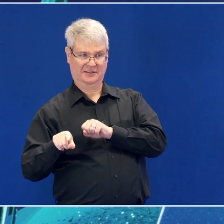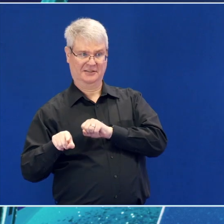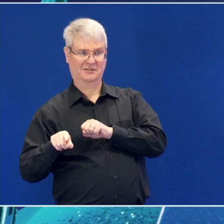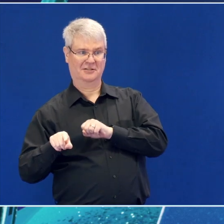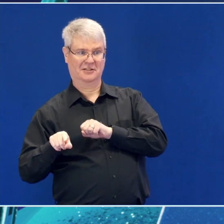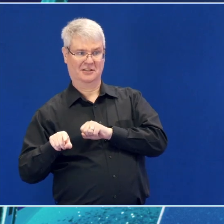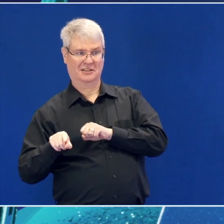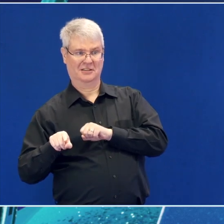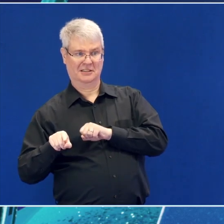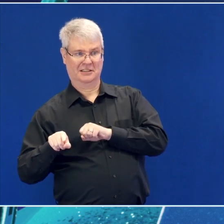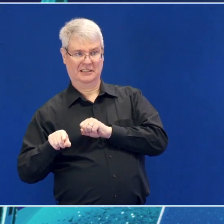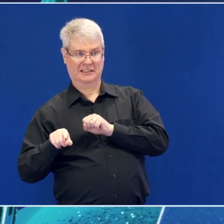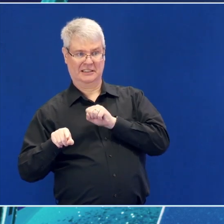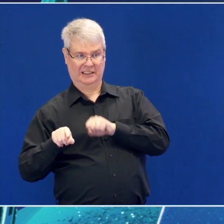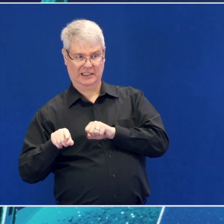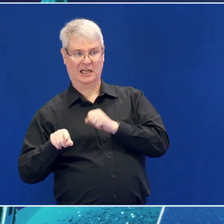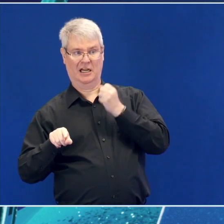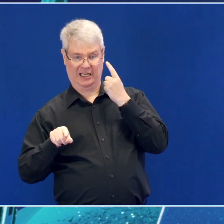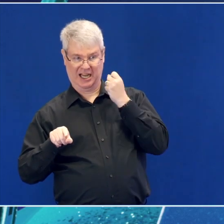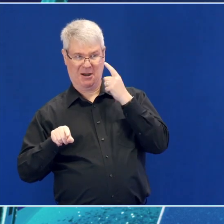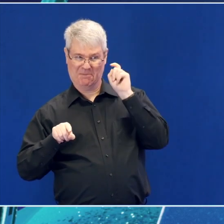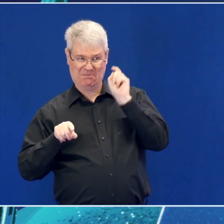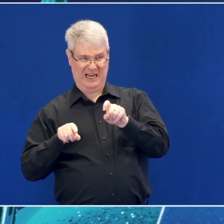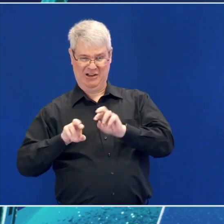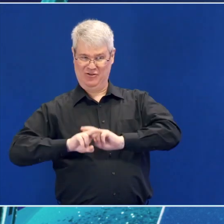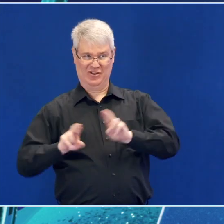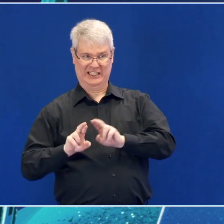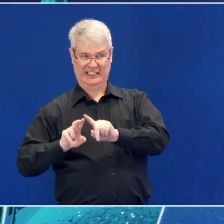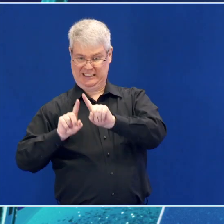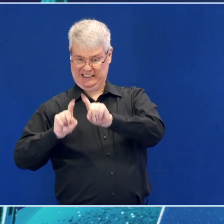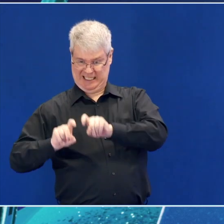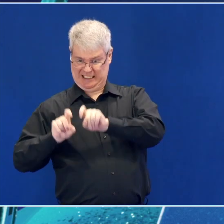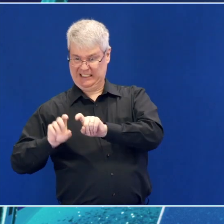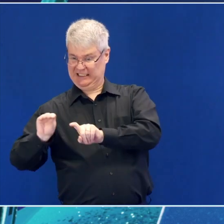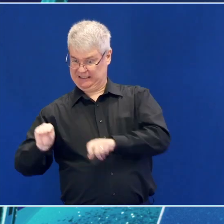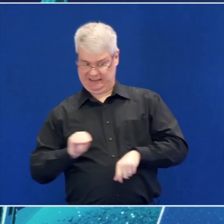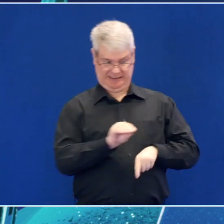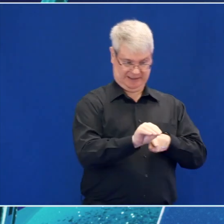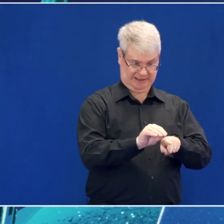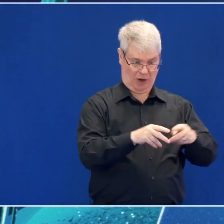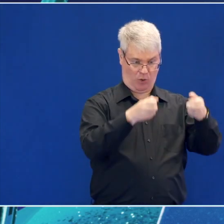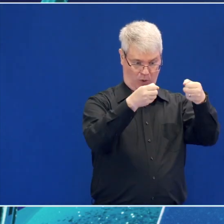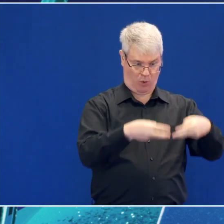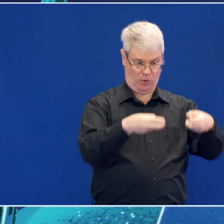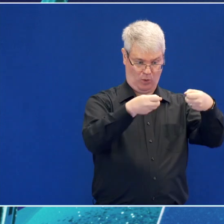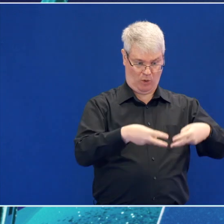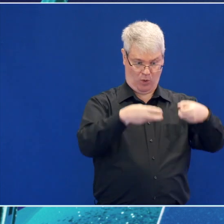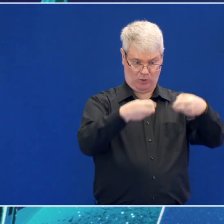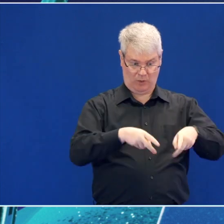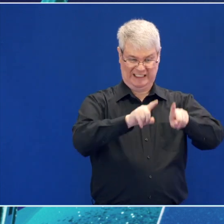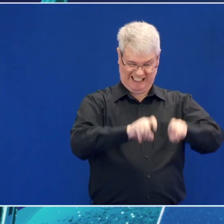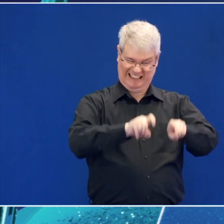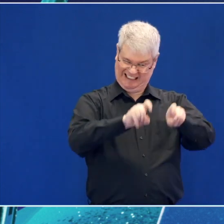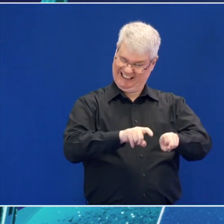because they catch things that slip through in our process, things that slip through in our technology, in our approach, and in our testing, right, so we need it.